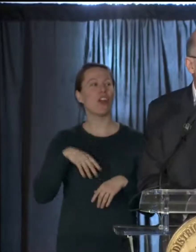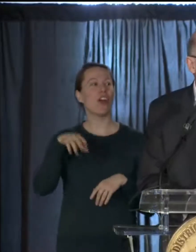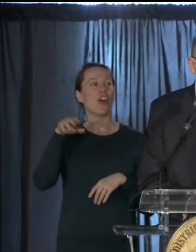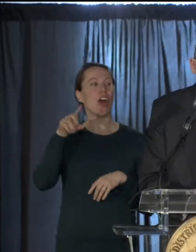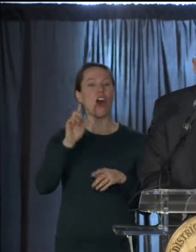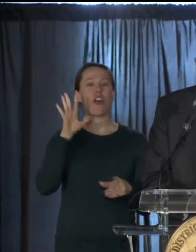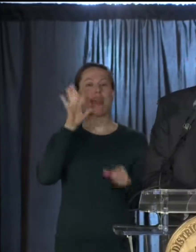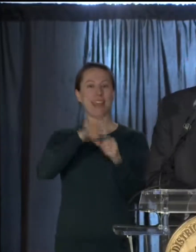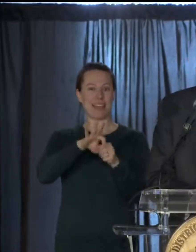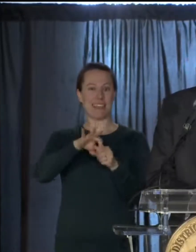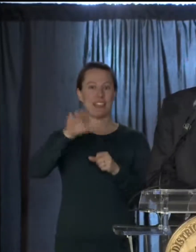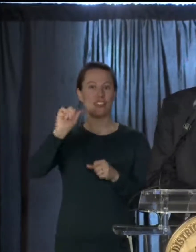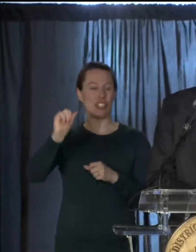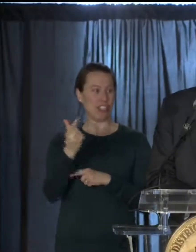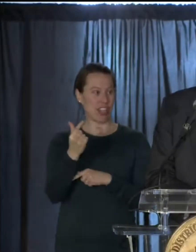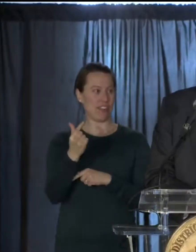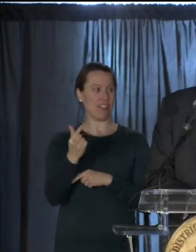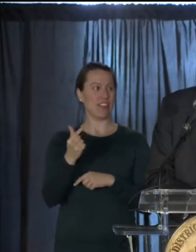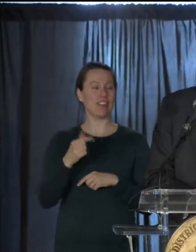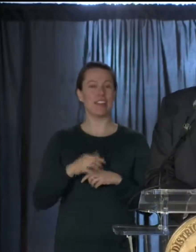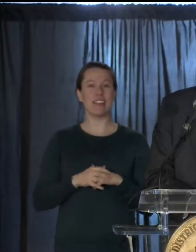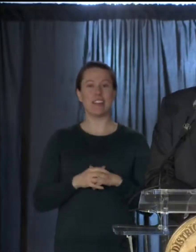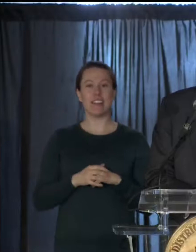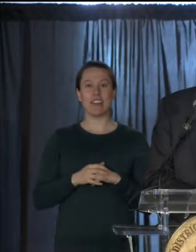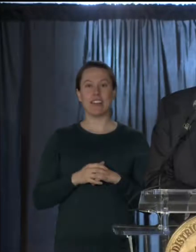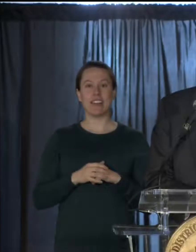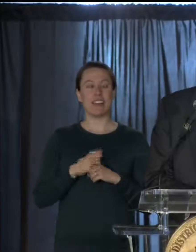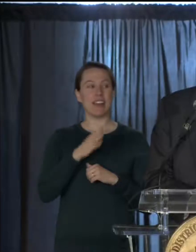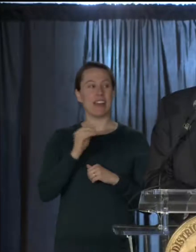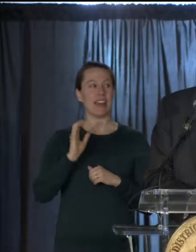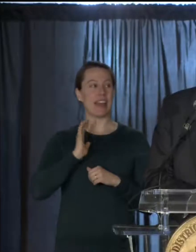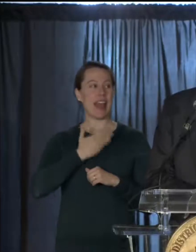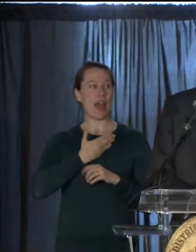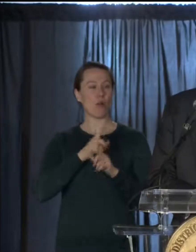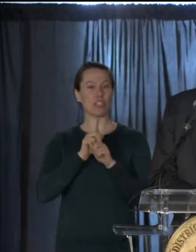GENERAL KARL RACINE AND OUR SHADOW DELEGATION WHOM I WISH I